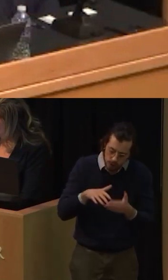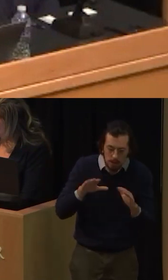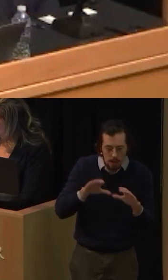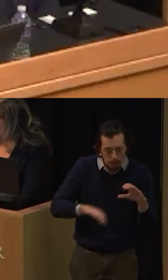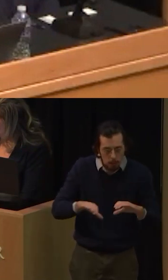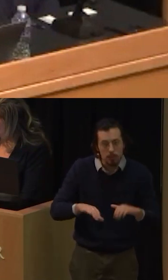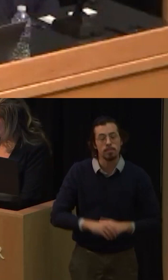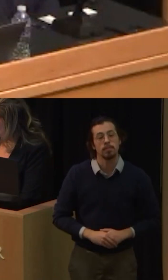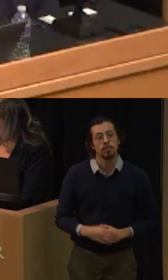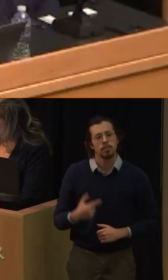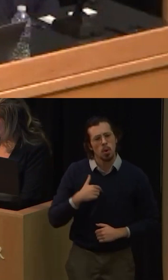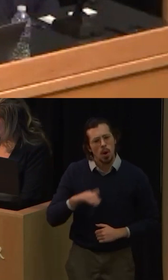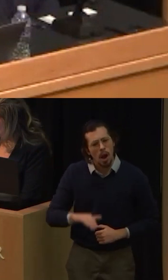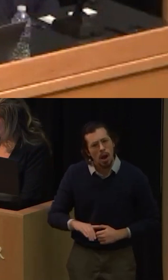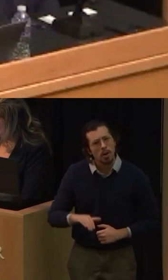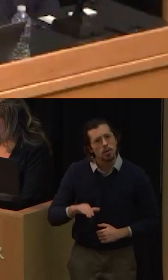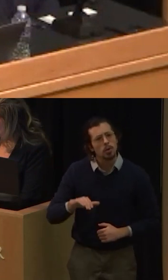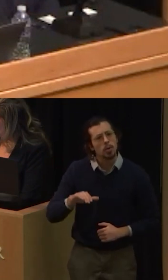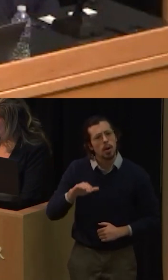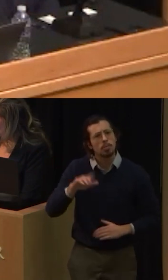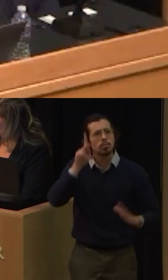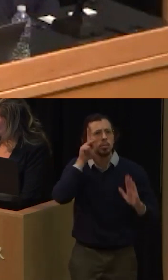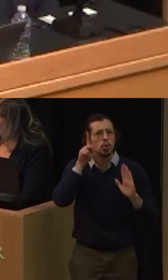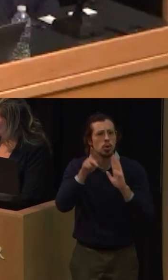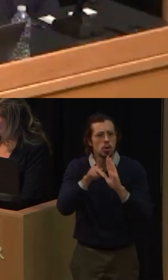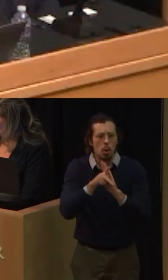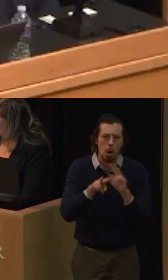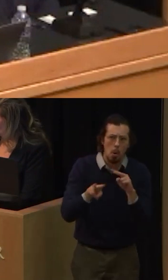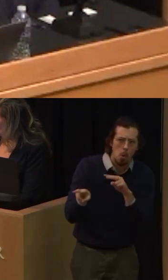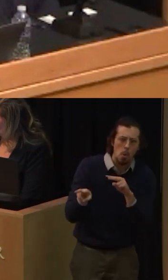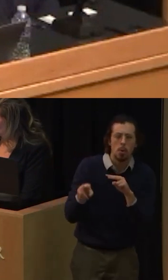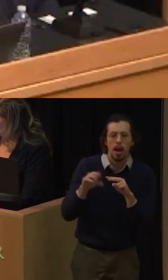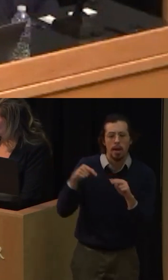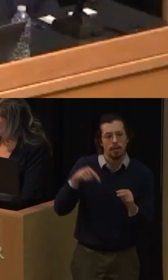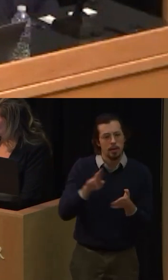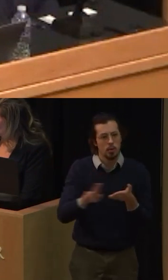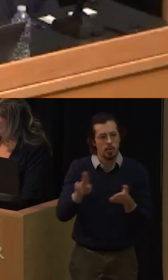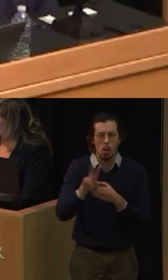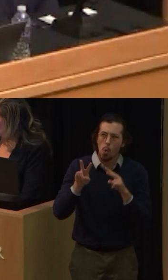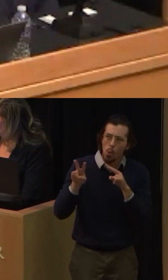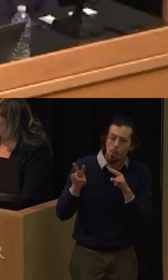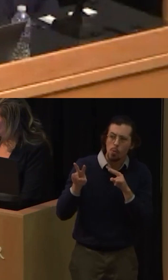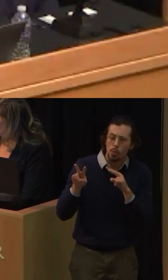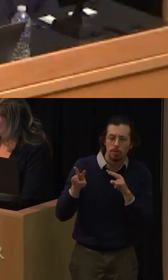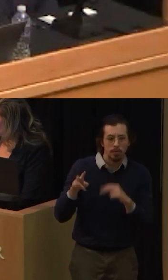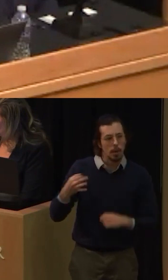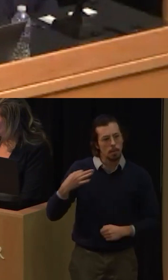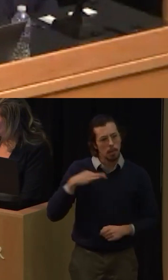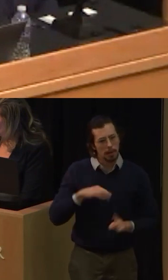so I literally grew up, many ways, in the shadow of Eastman Kodak Company and the shadow of this university and benefited from Eastman Kodak Company,